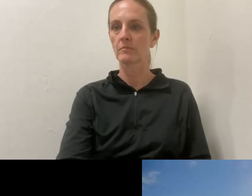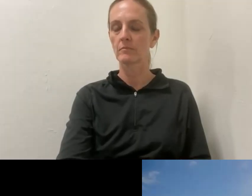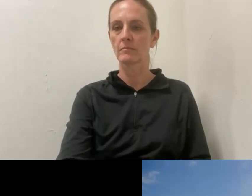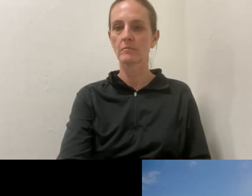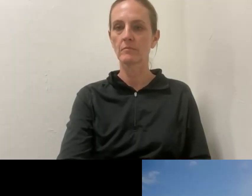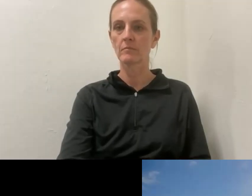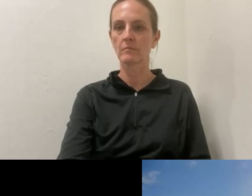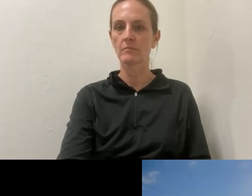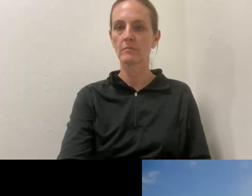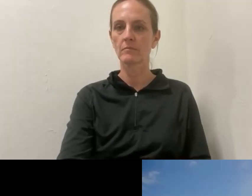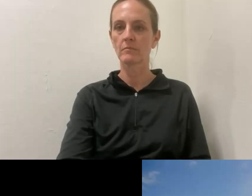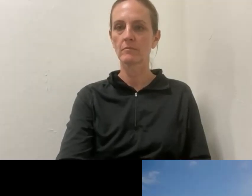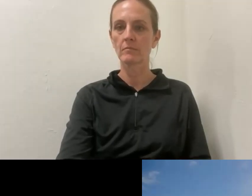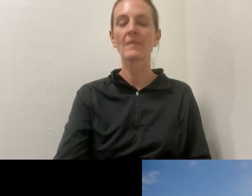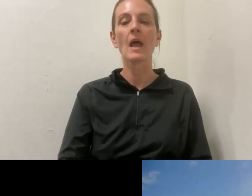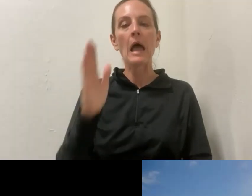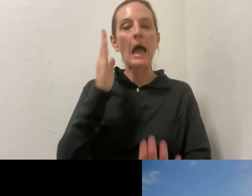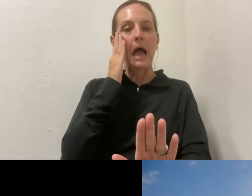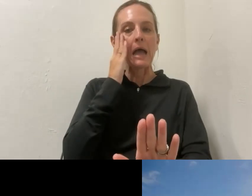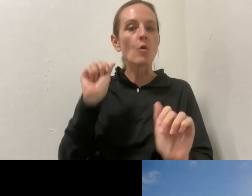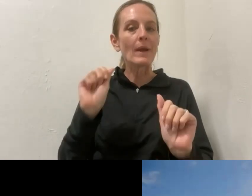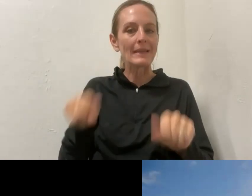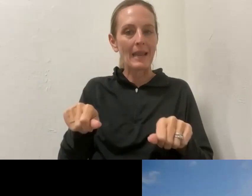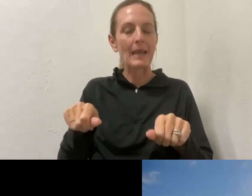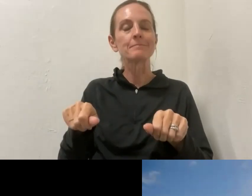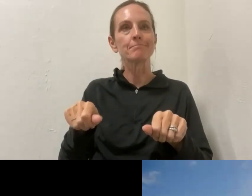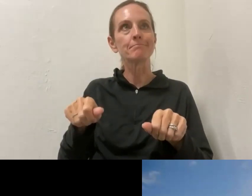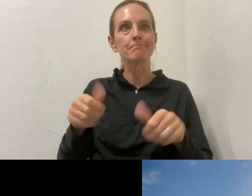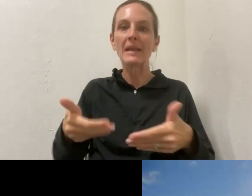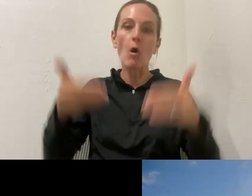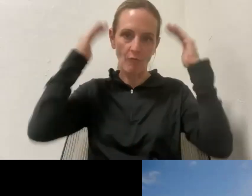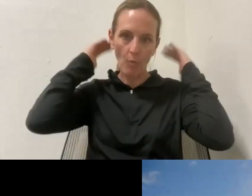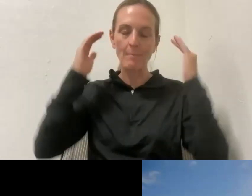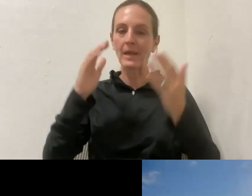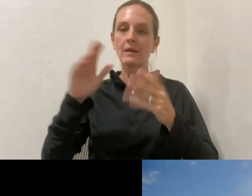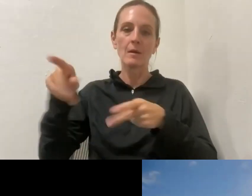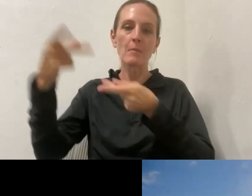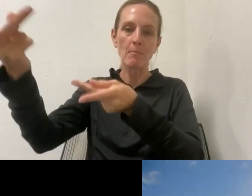I know it can be very overwhelming. Proposal writing can be very overwhelming and there is a lot of information in here, but I hope you will